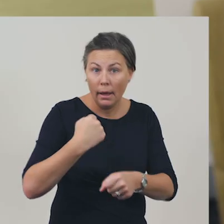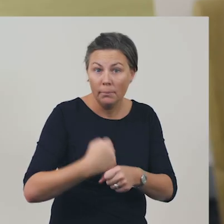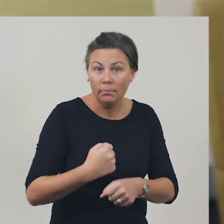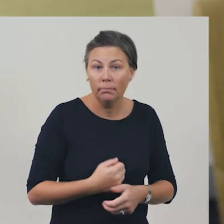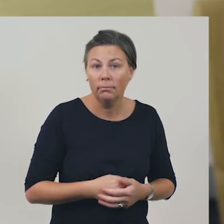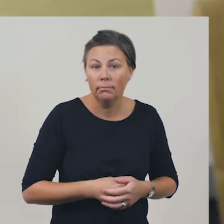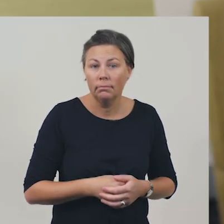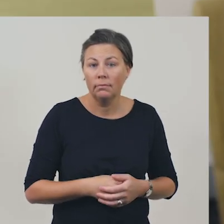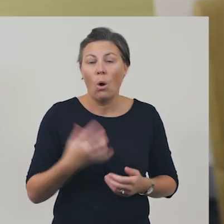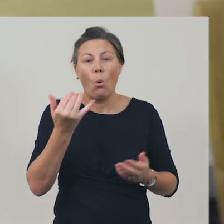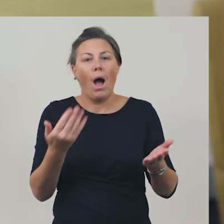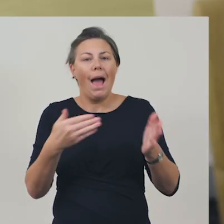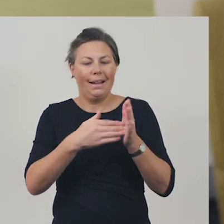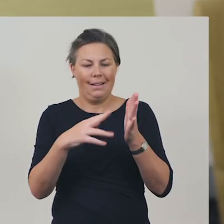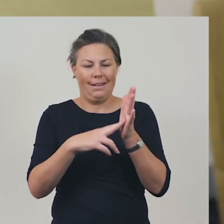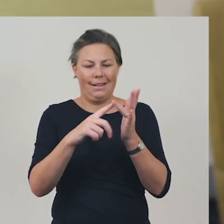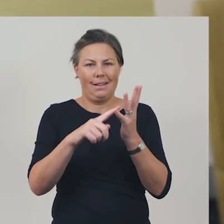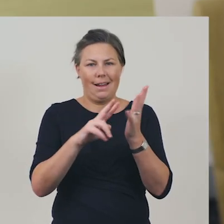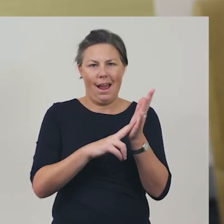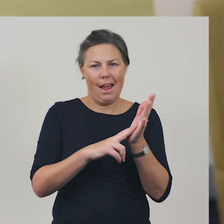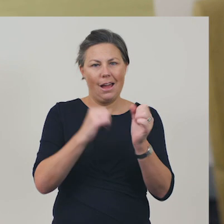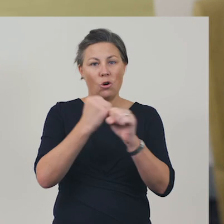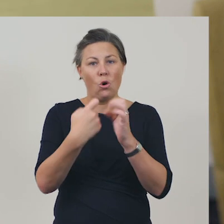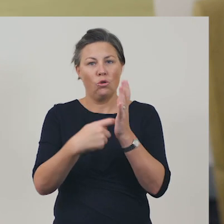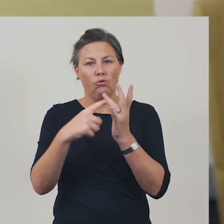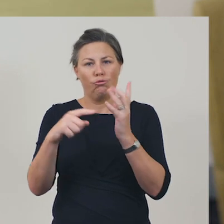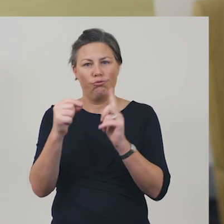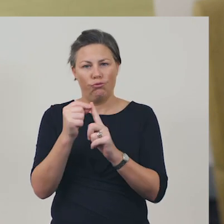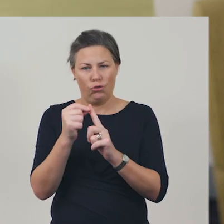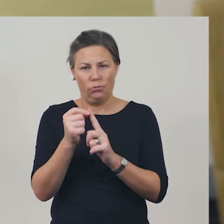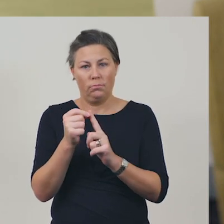Remember that advertisers use noun groups to connect descriptive words to the product.